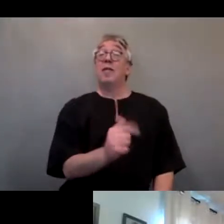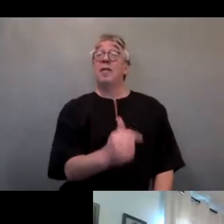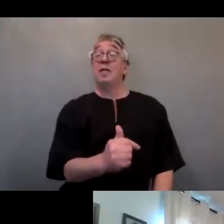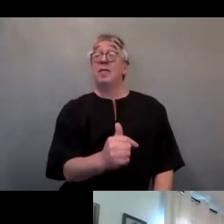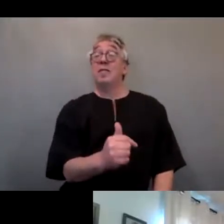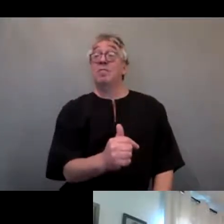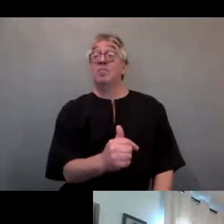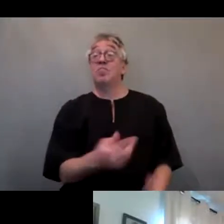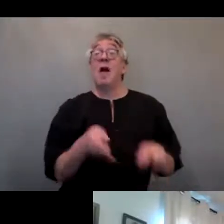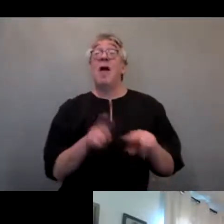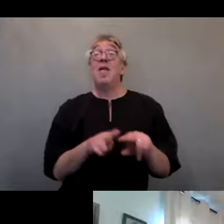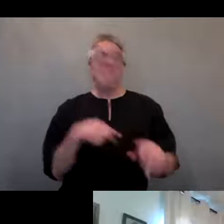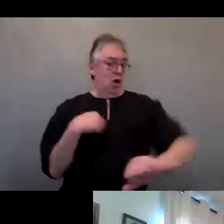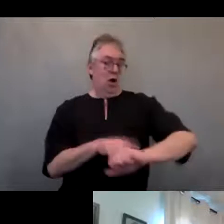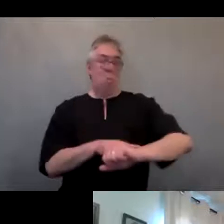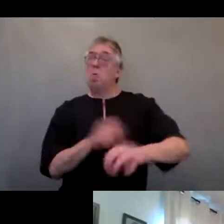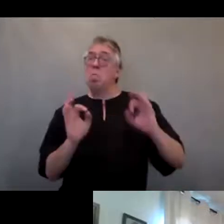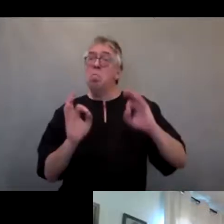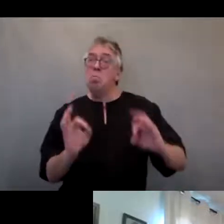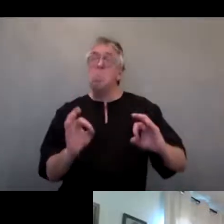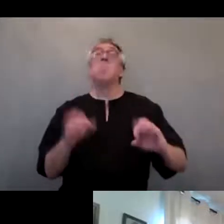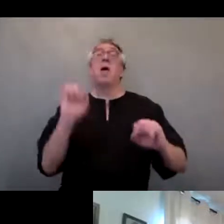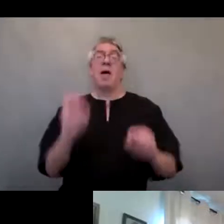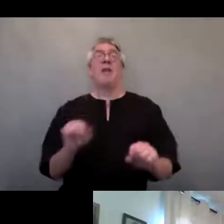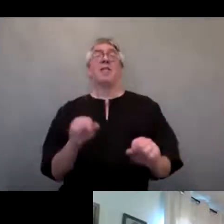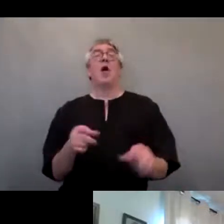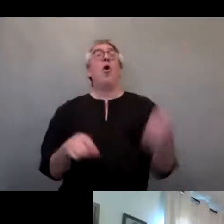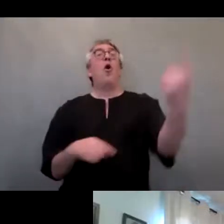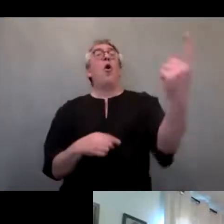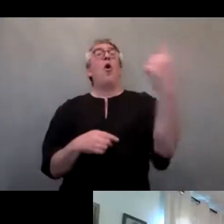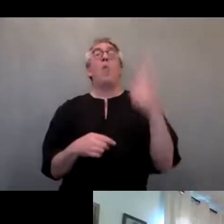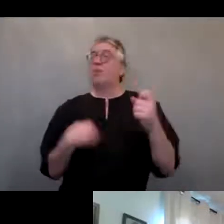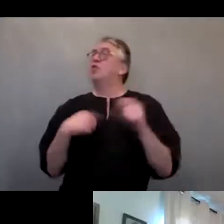questions. Sometimes we will have questions between the speakers, if we